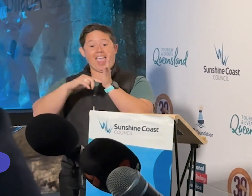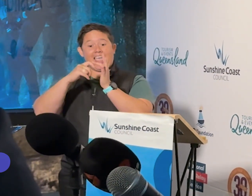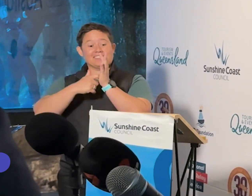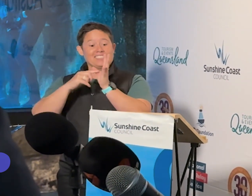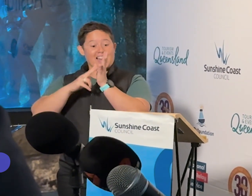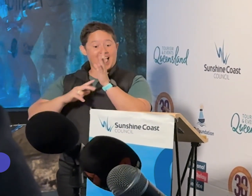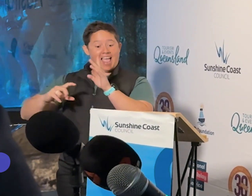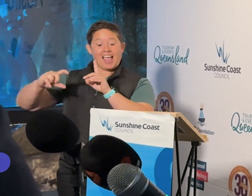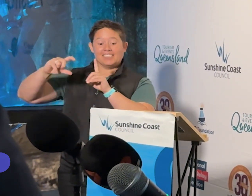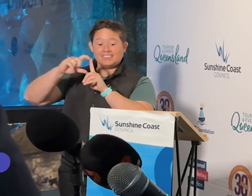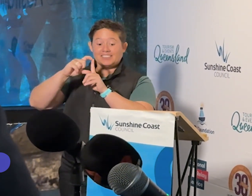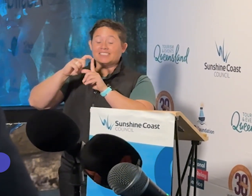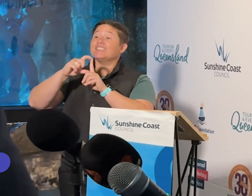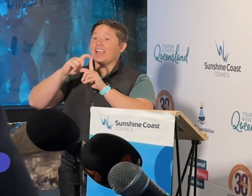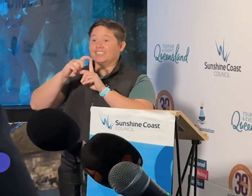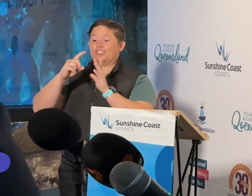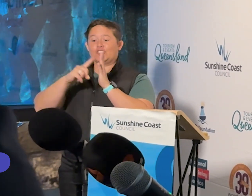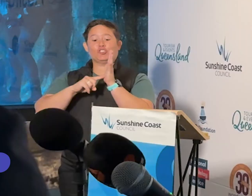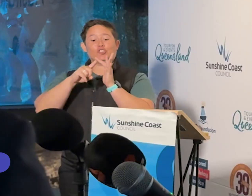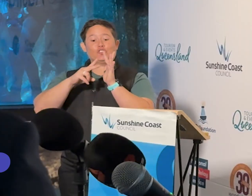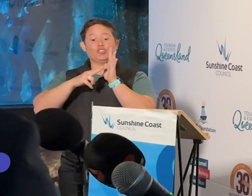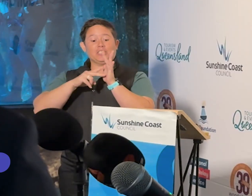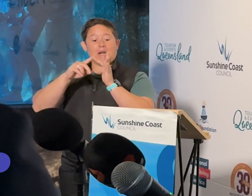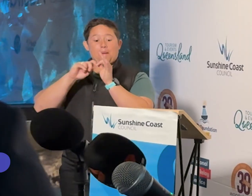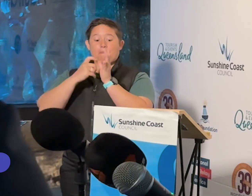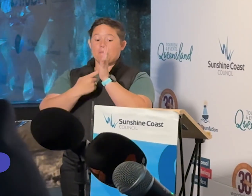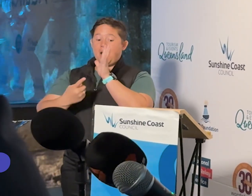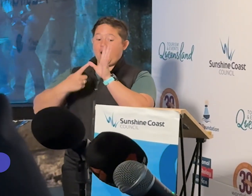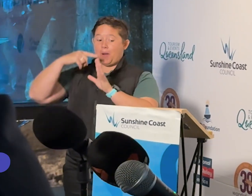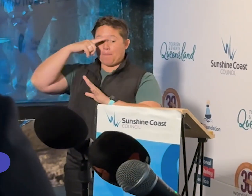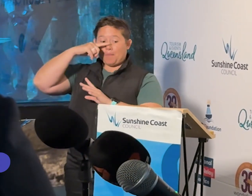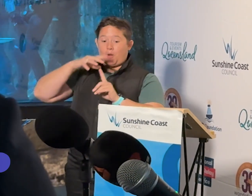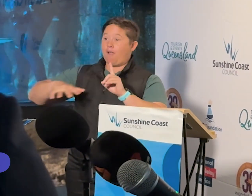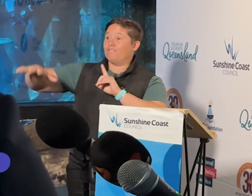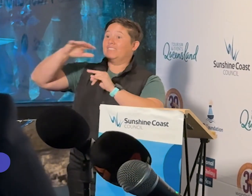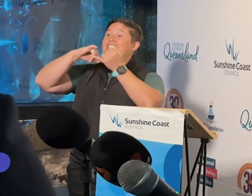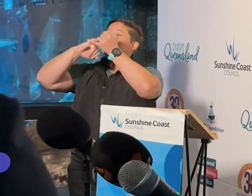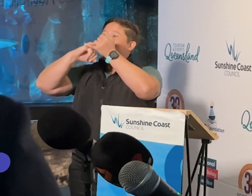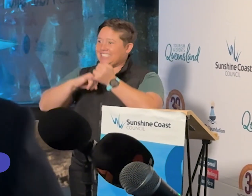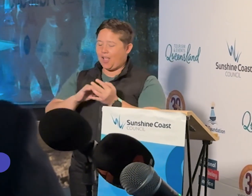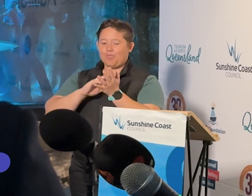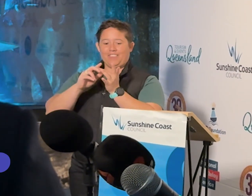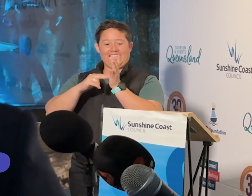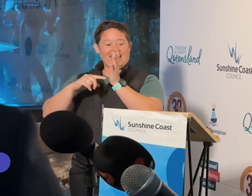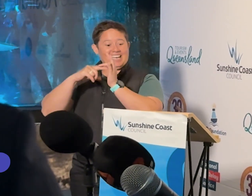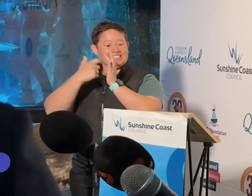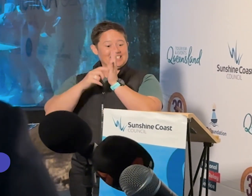From the northern hinterlands of the Jinibara people.